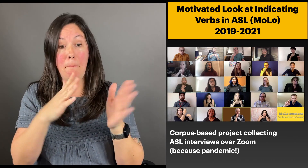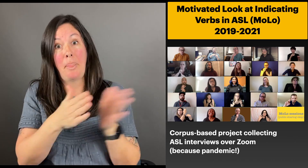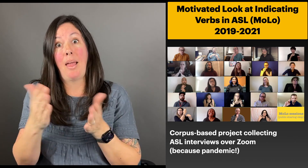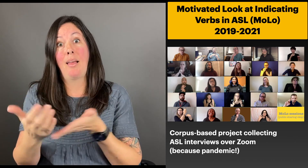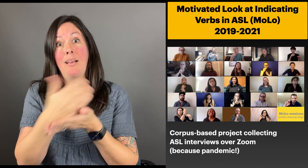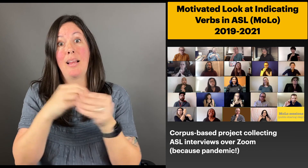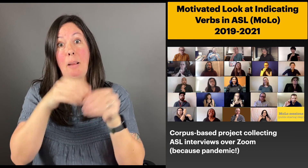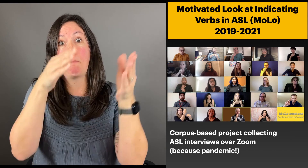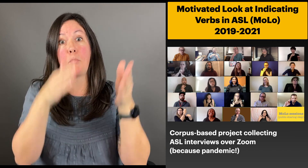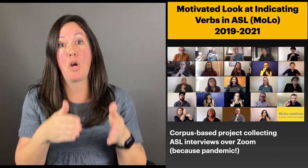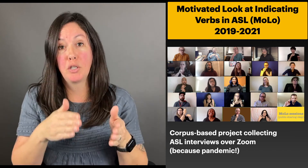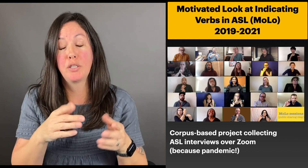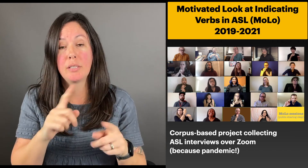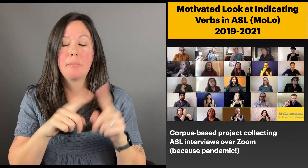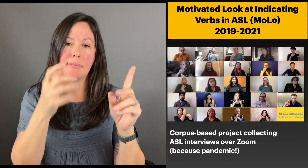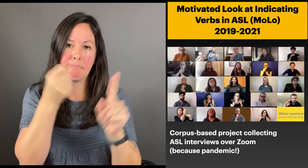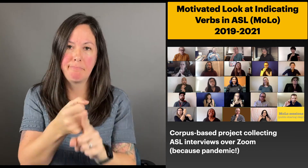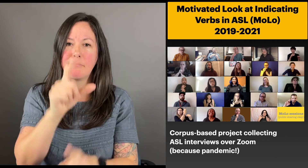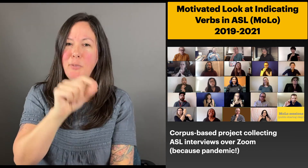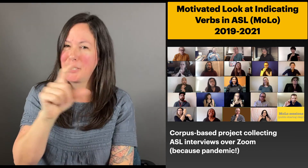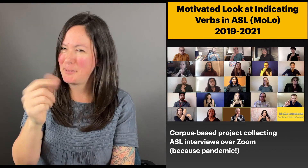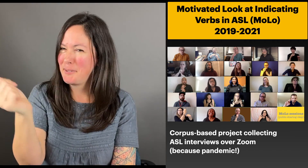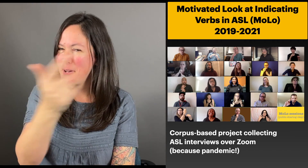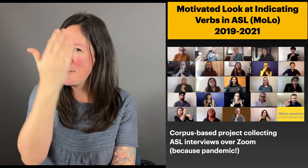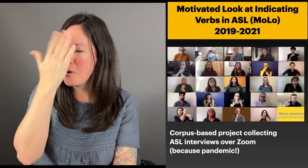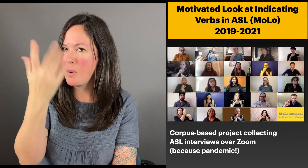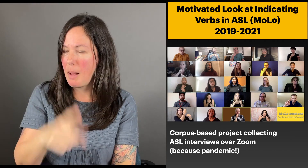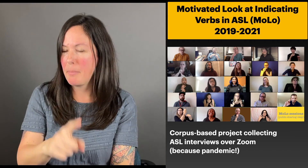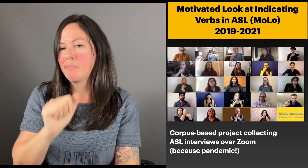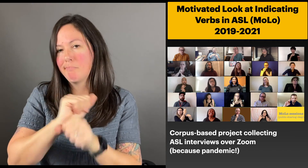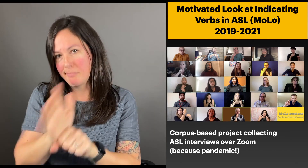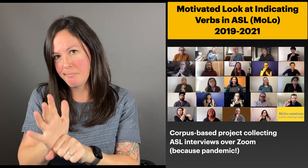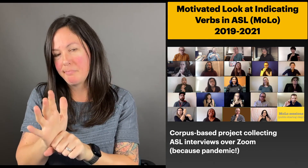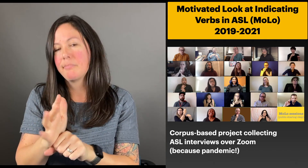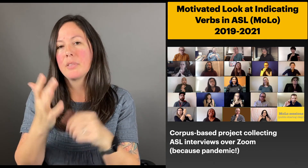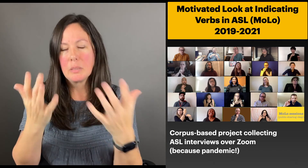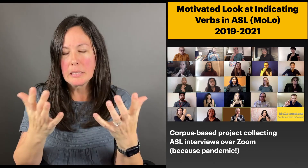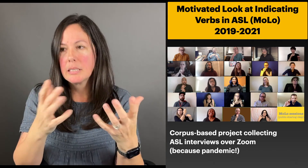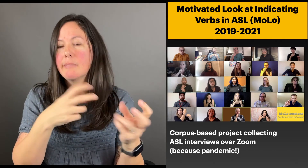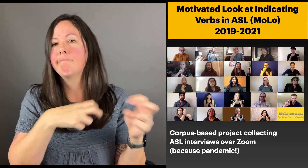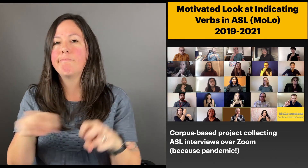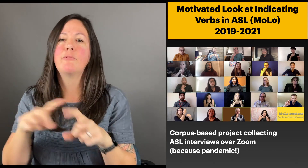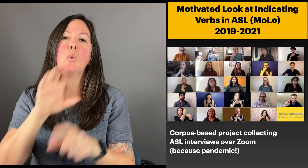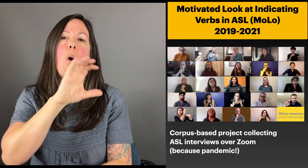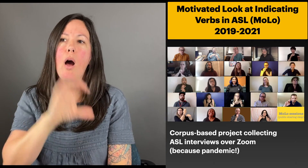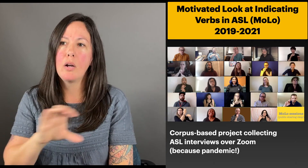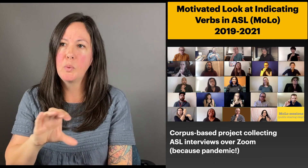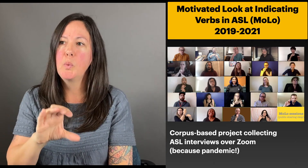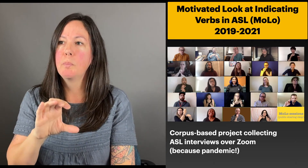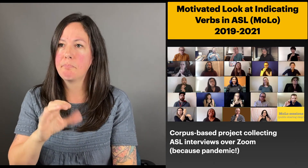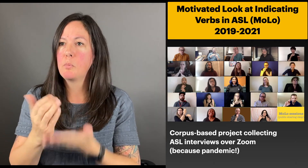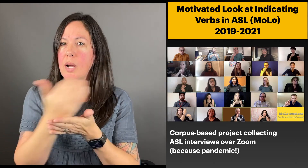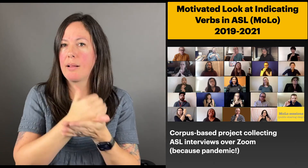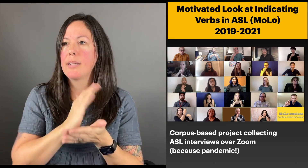bit the project started in 2019 and we planned to take you know gather data